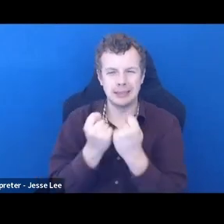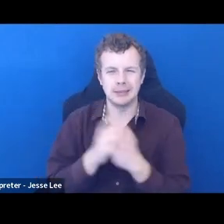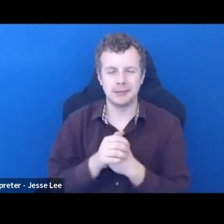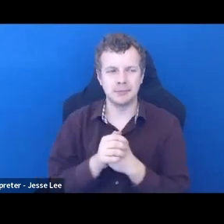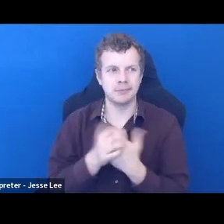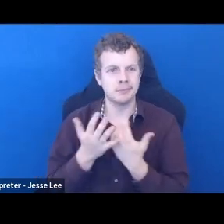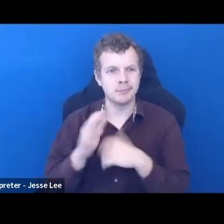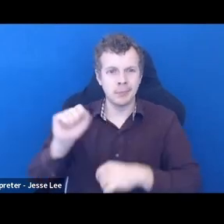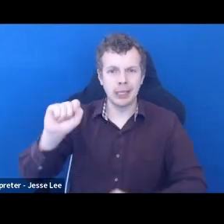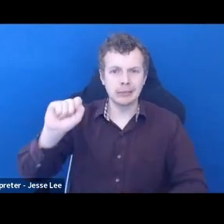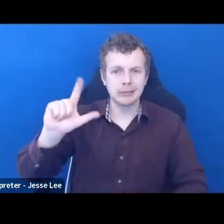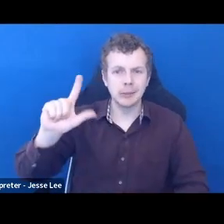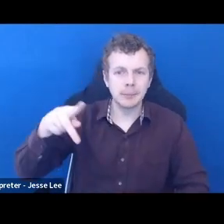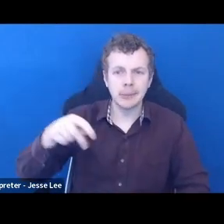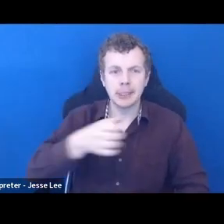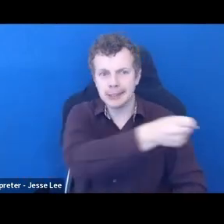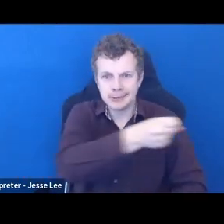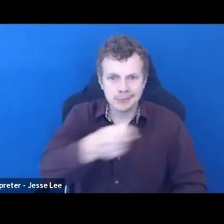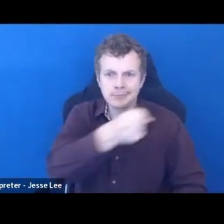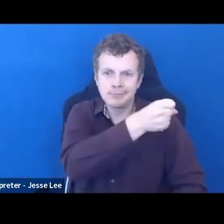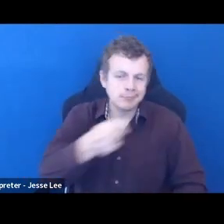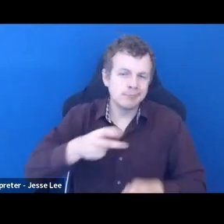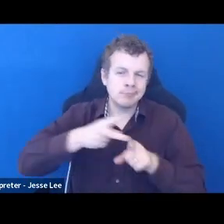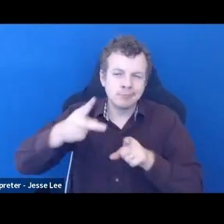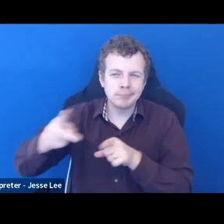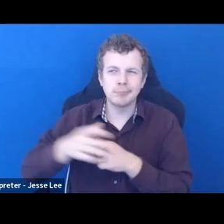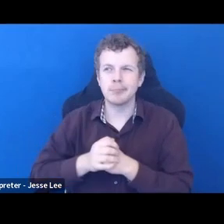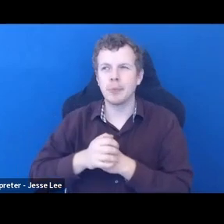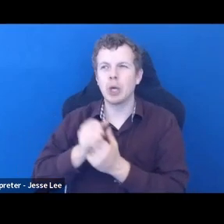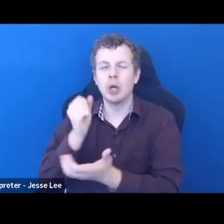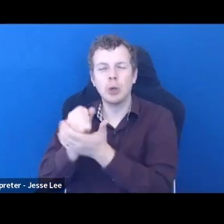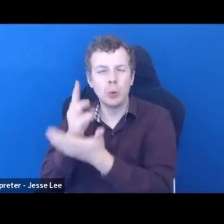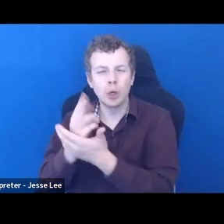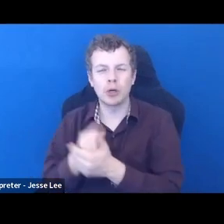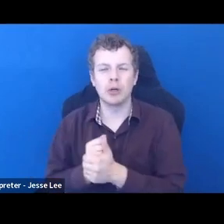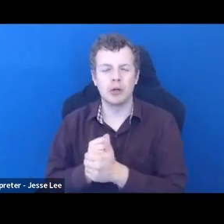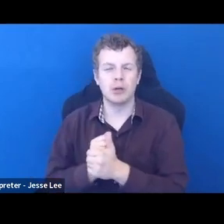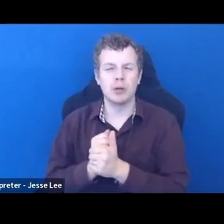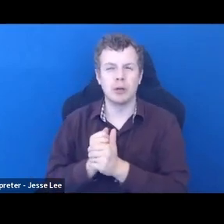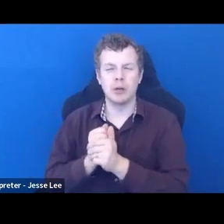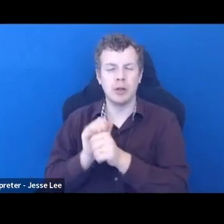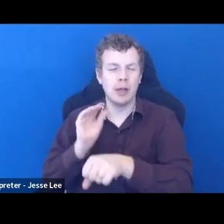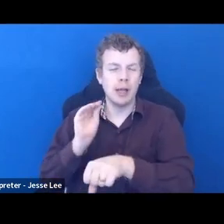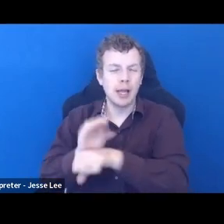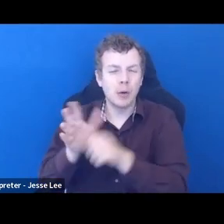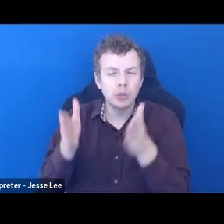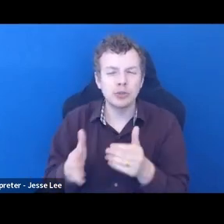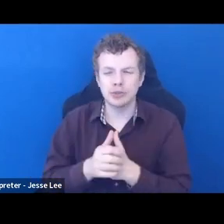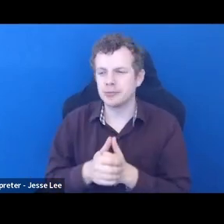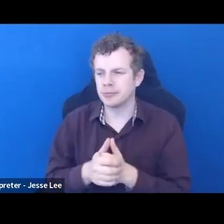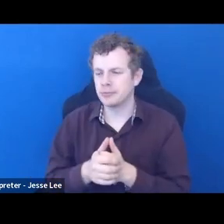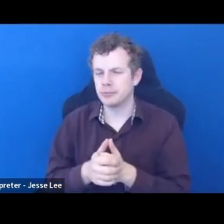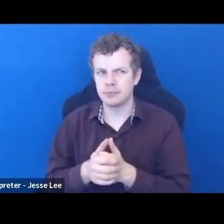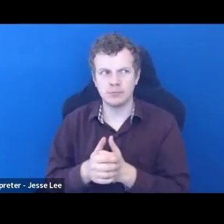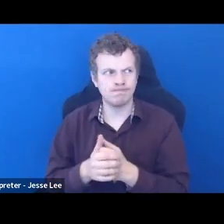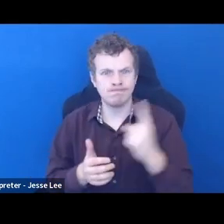Even a social worker or a counselor, someone who is maybe a third party who can just validate